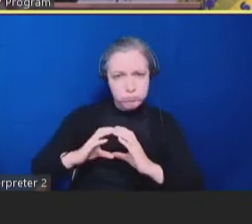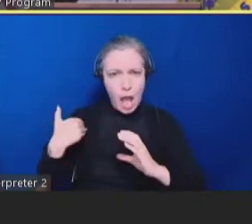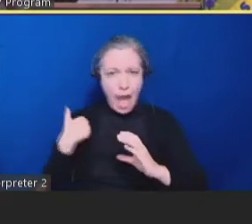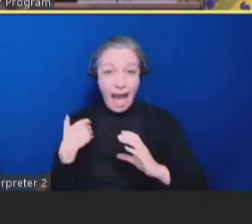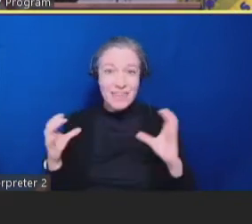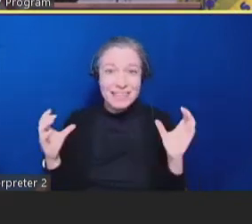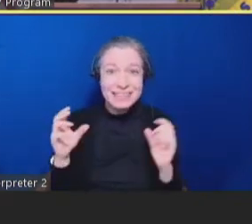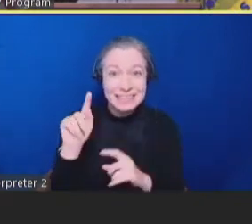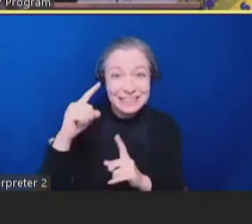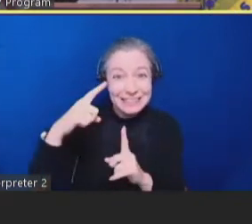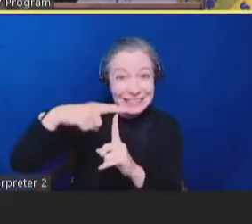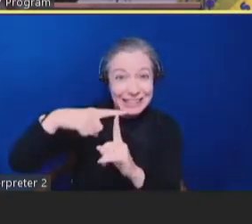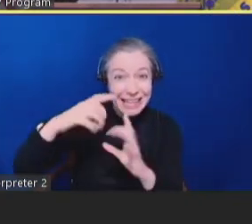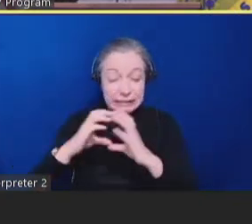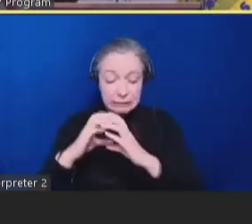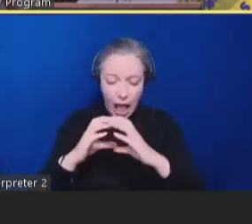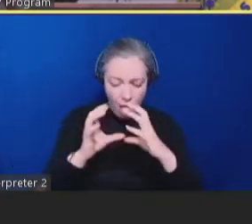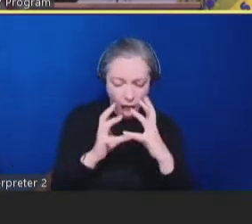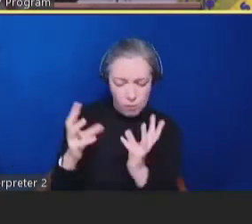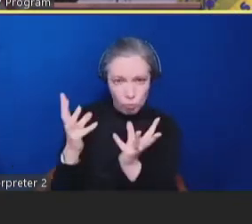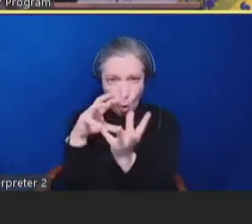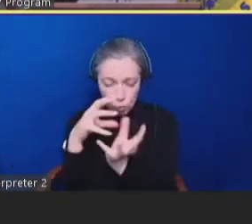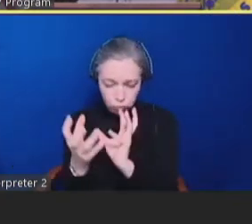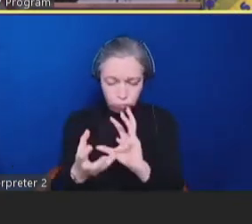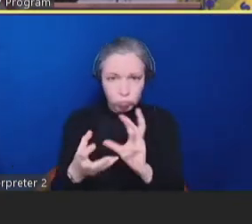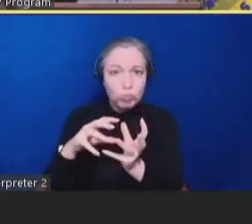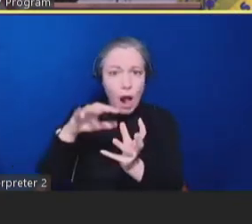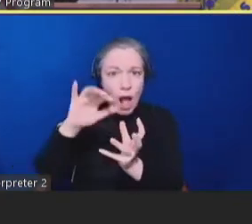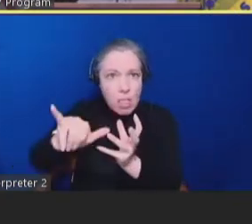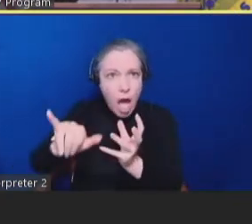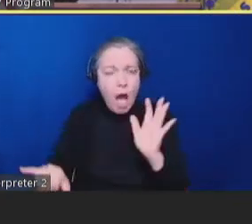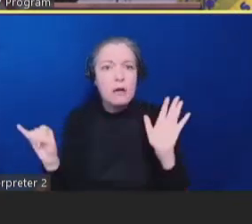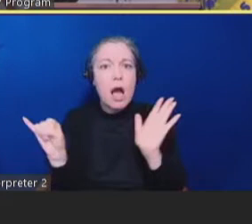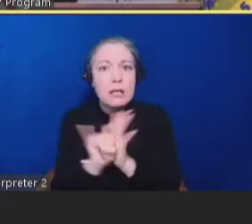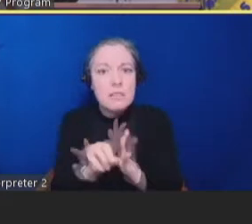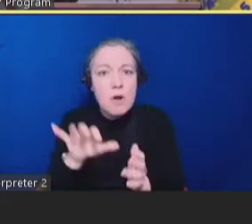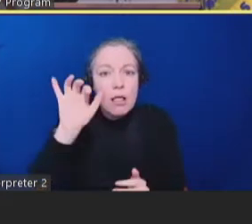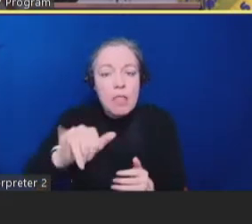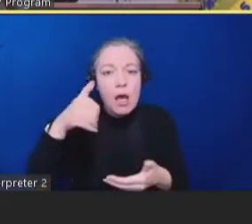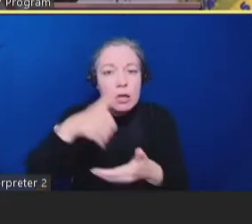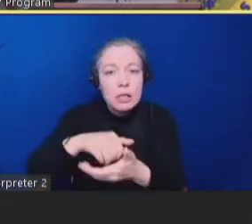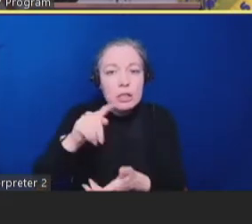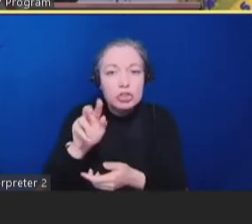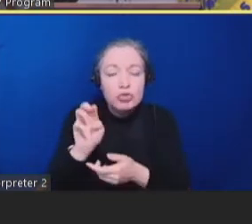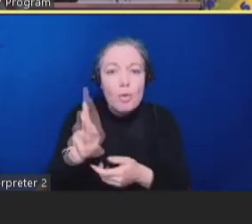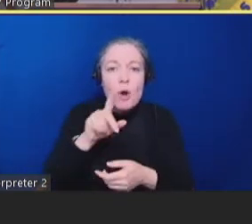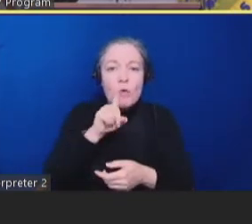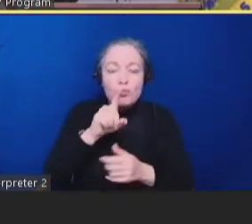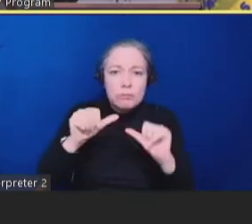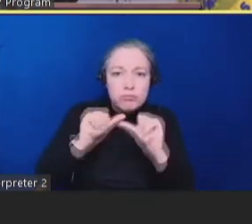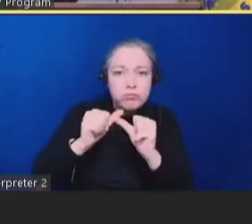same T cells that were found in these patients' tumors persisting and circulating spontaneously